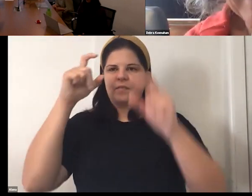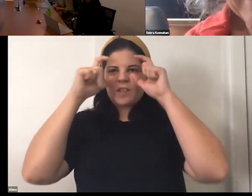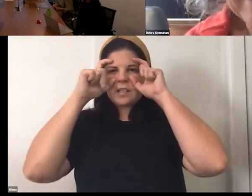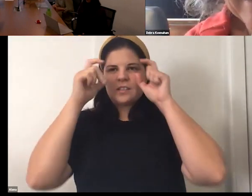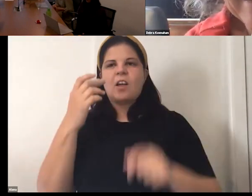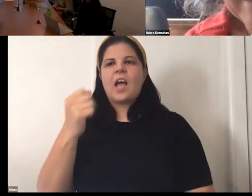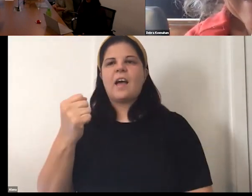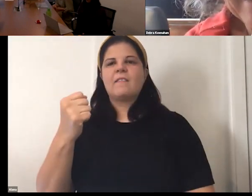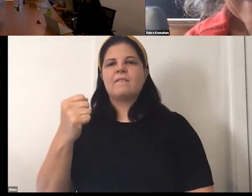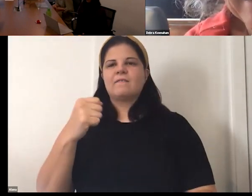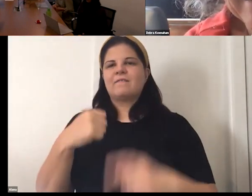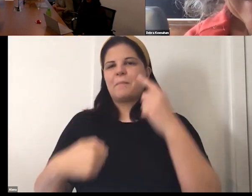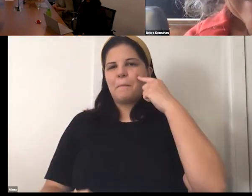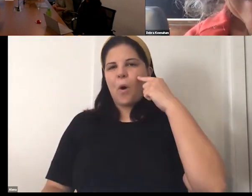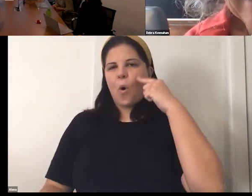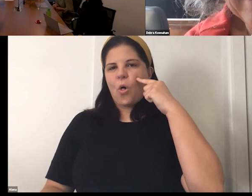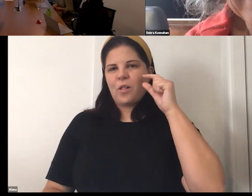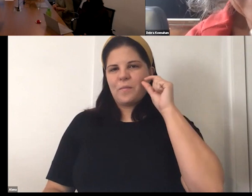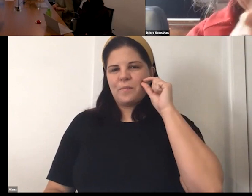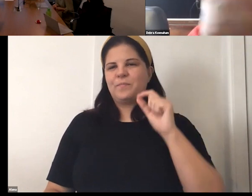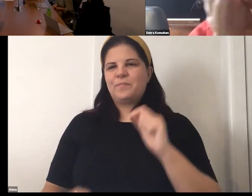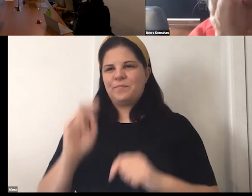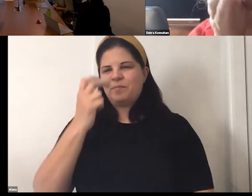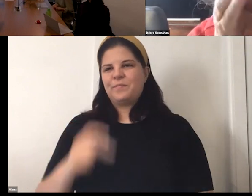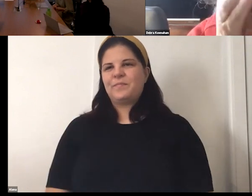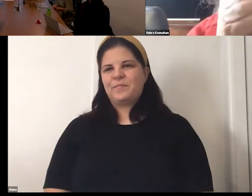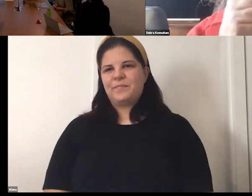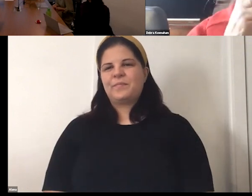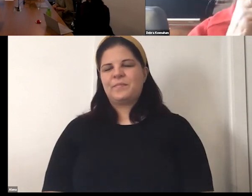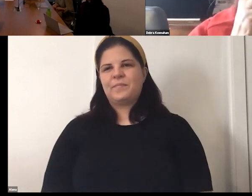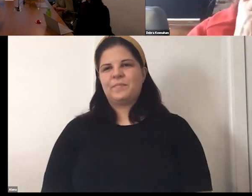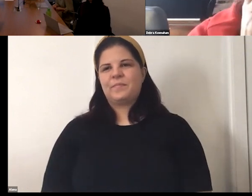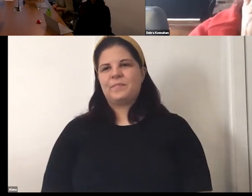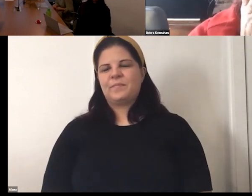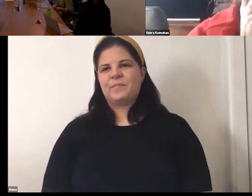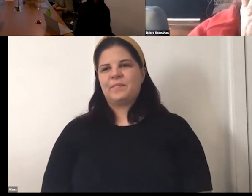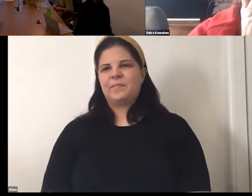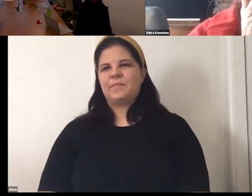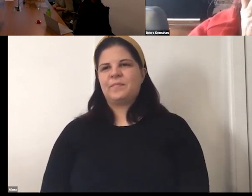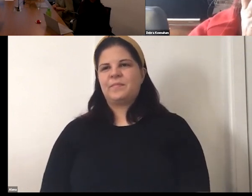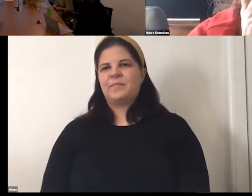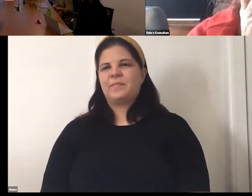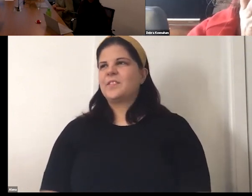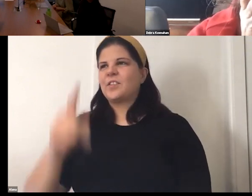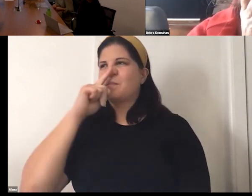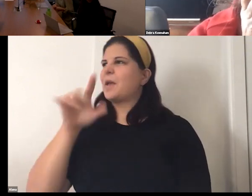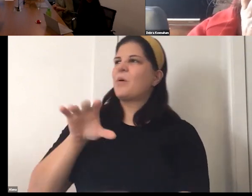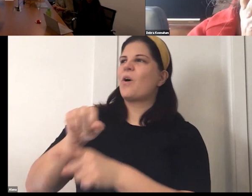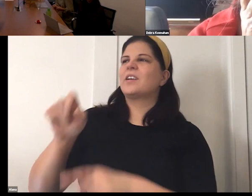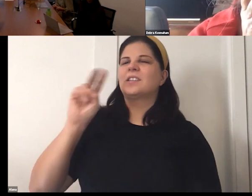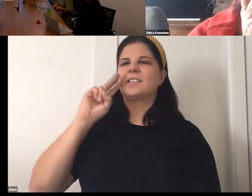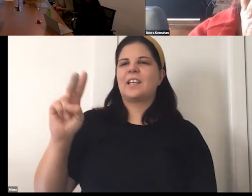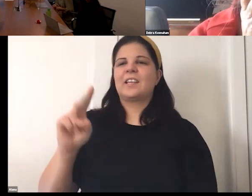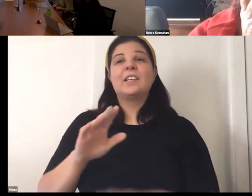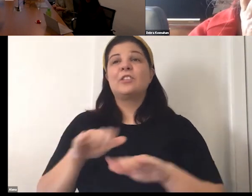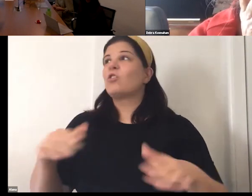the left-hand side of my face which is very - stands me out in a crowd, put it that way.